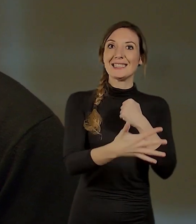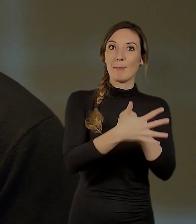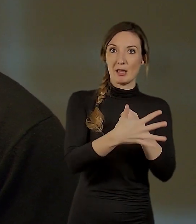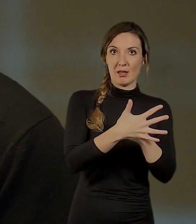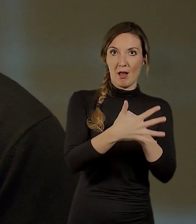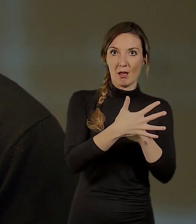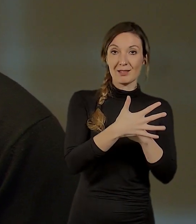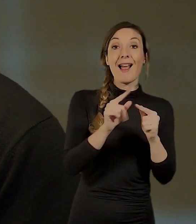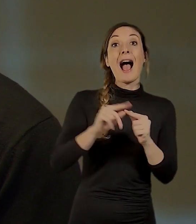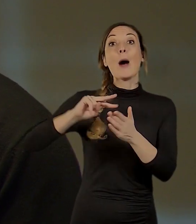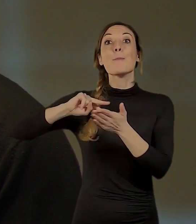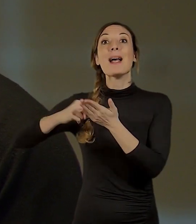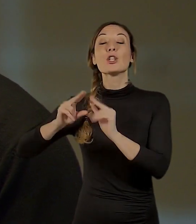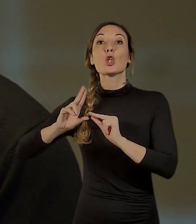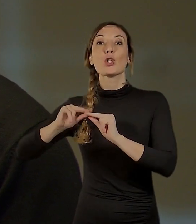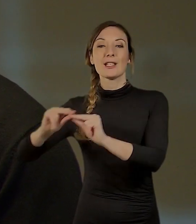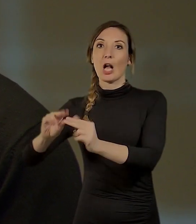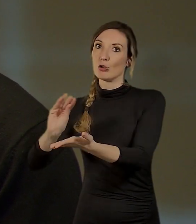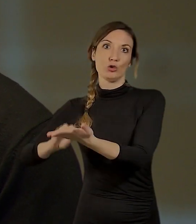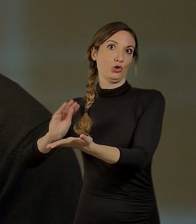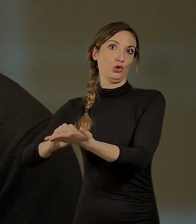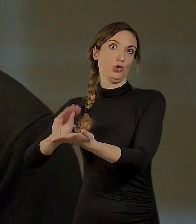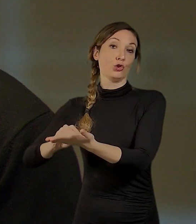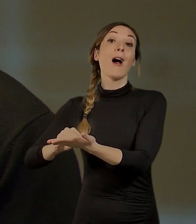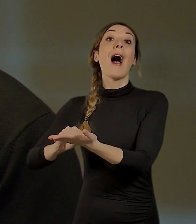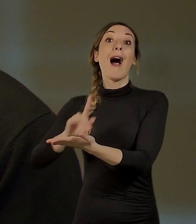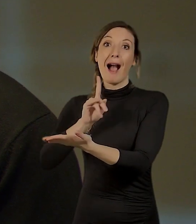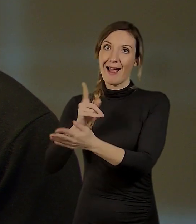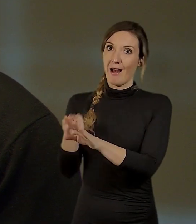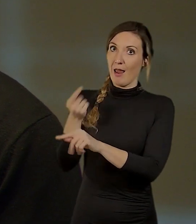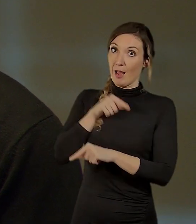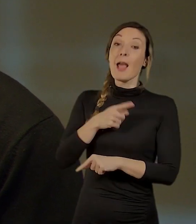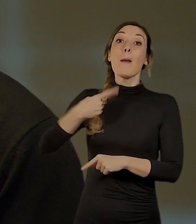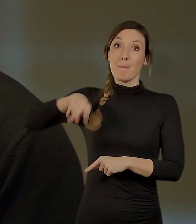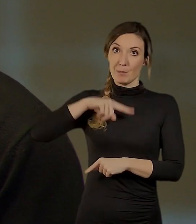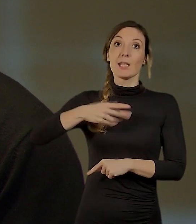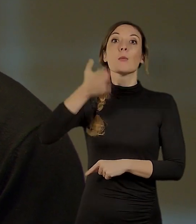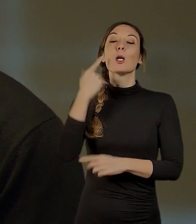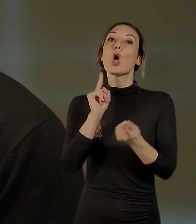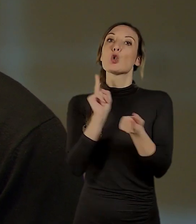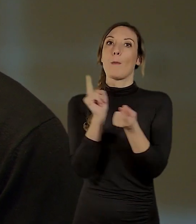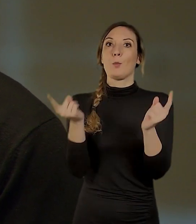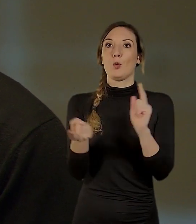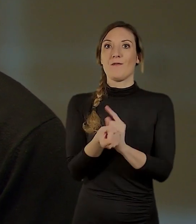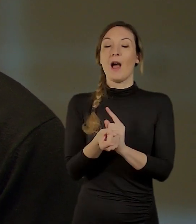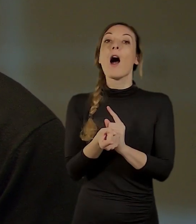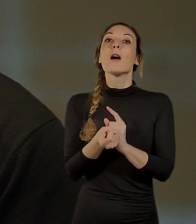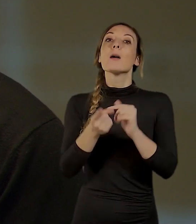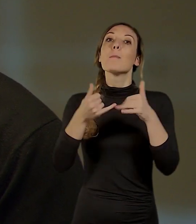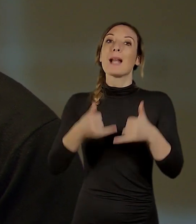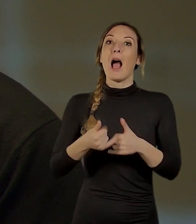And then we also have contributions there in the form of, for example, the inclusion of land for a shipyard.